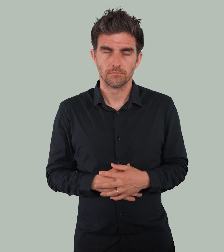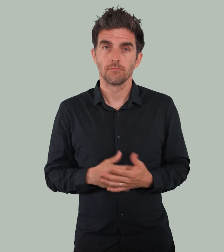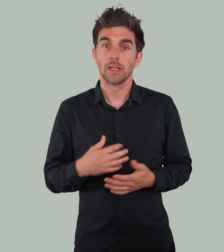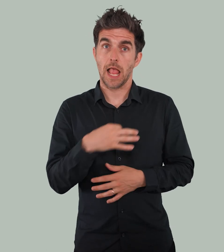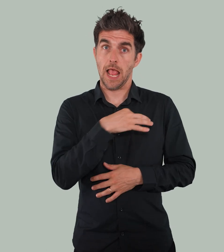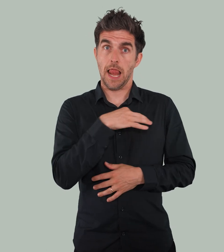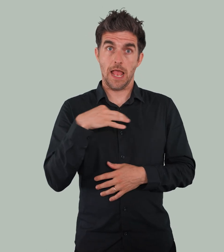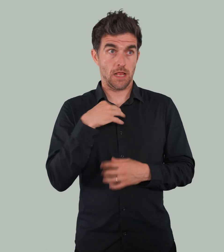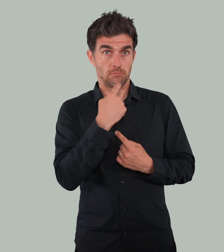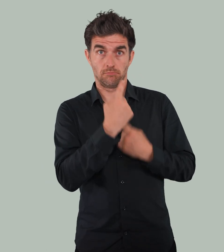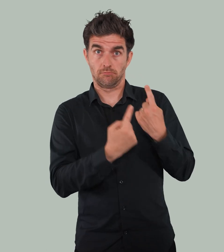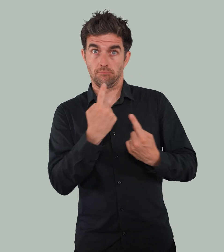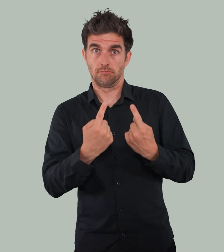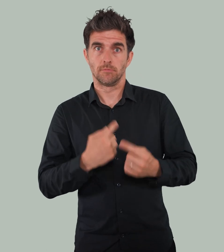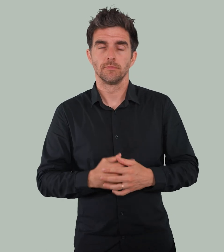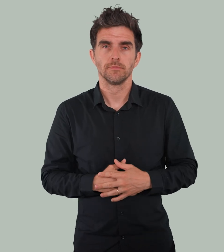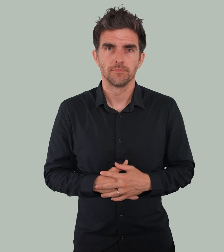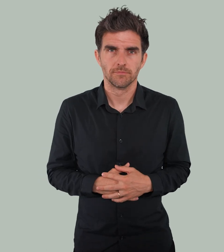Clinicians